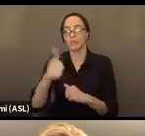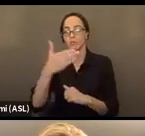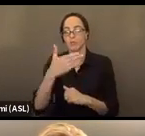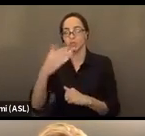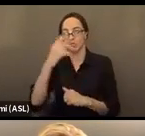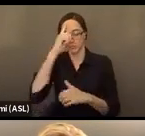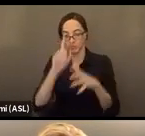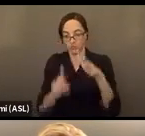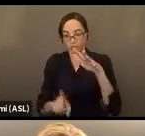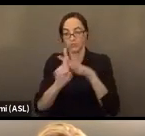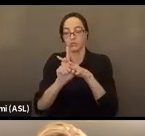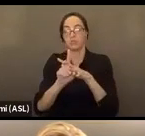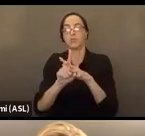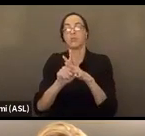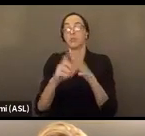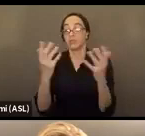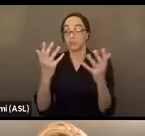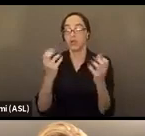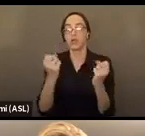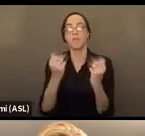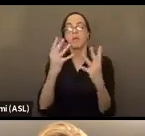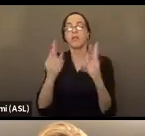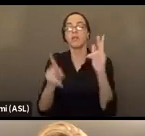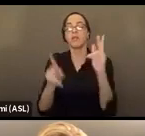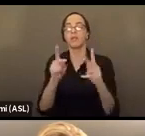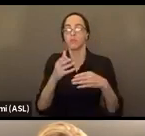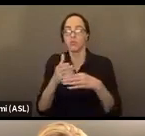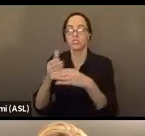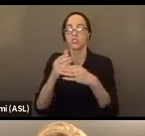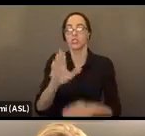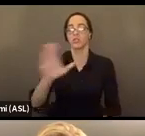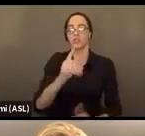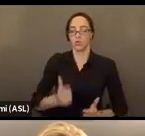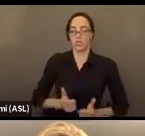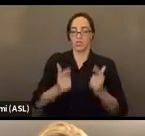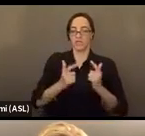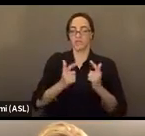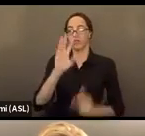their living will with friends and family so they know what's in that will during times that they